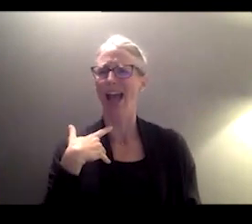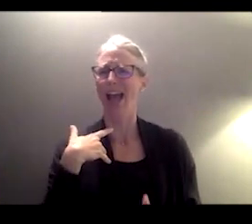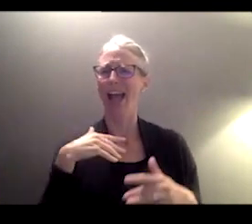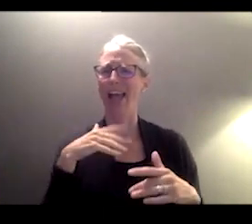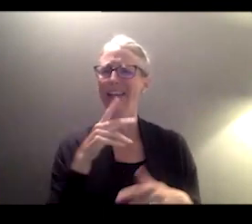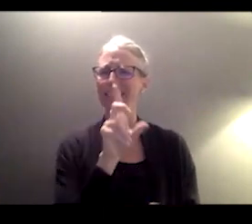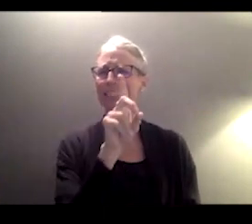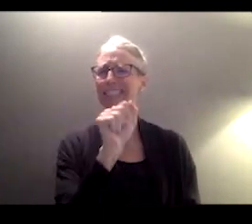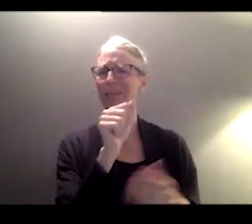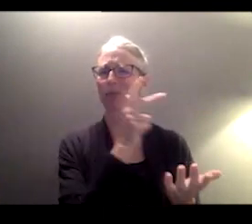we're hike. They're definitely a lot of people that have disabilities that hike.